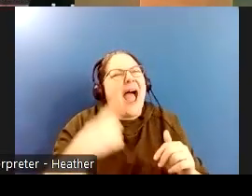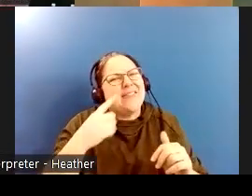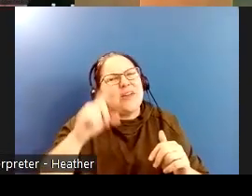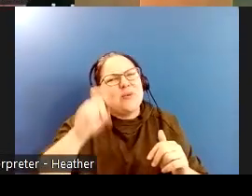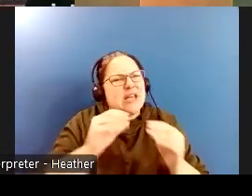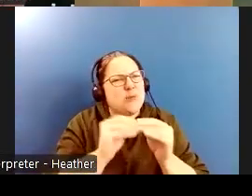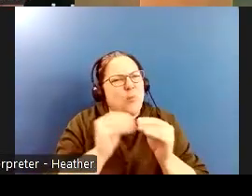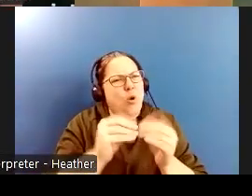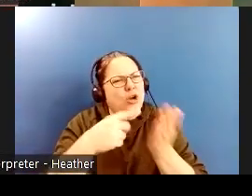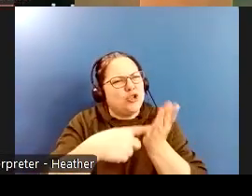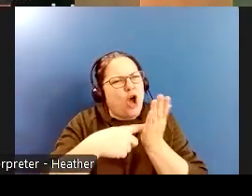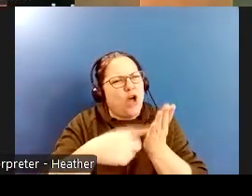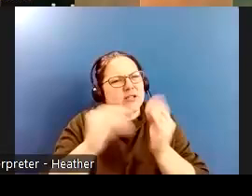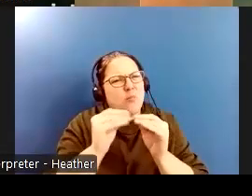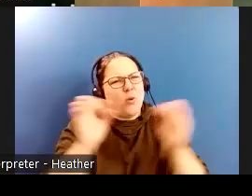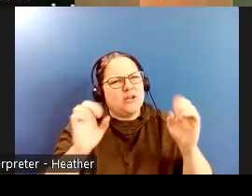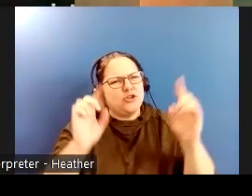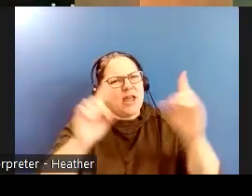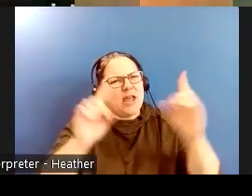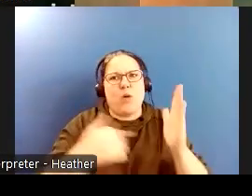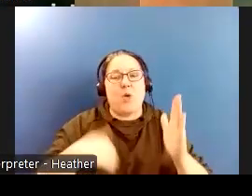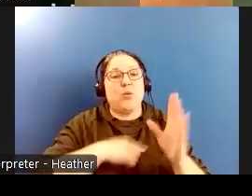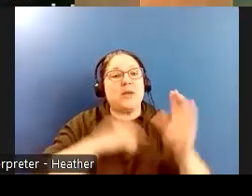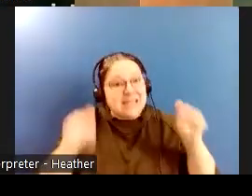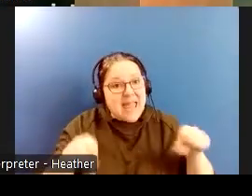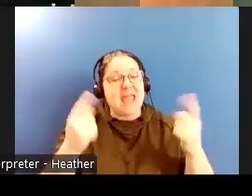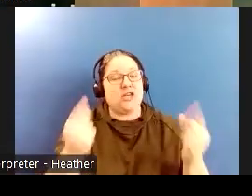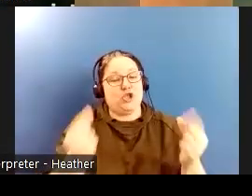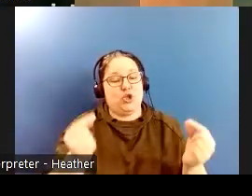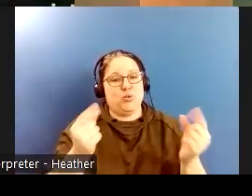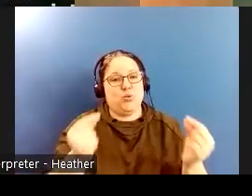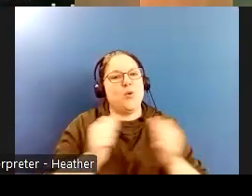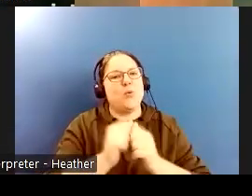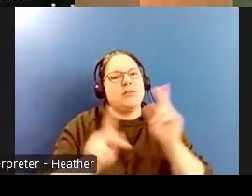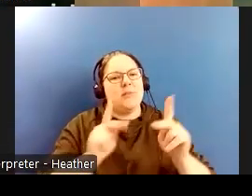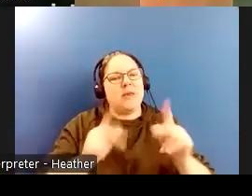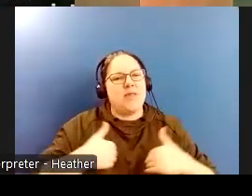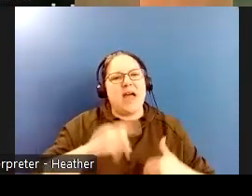more education about what we can do nowadays with people with severe mental illness and we need to